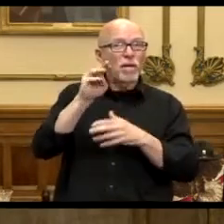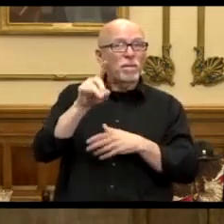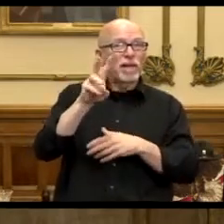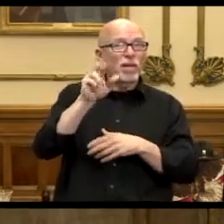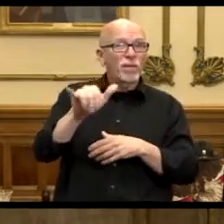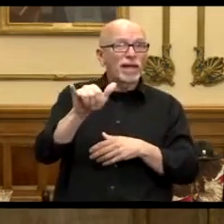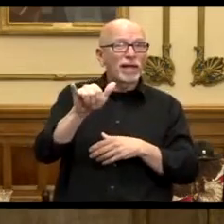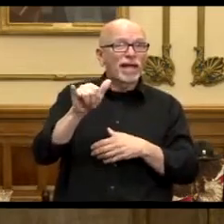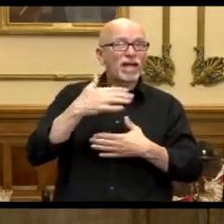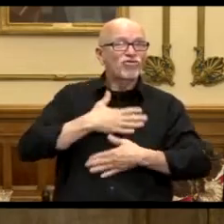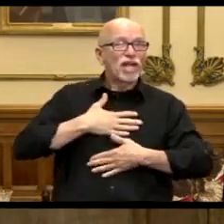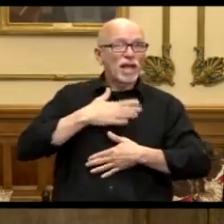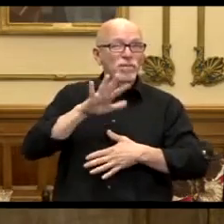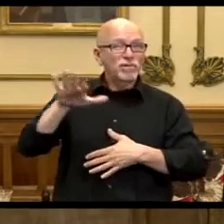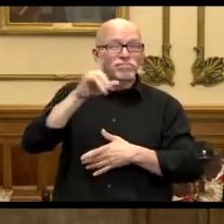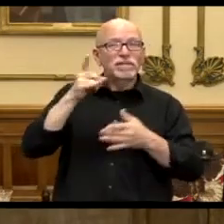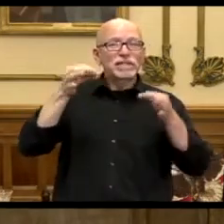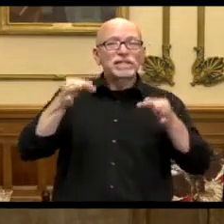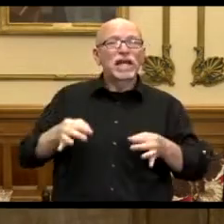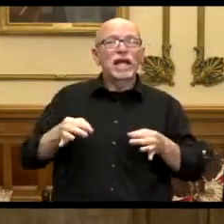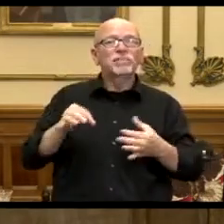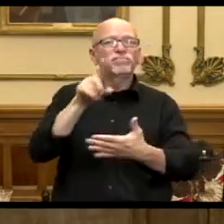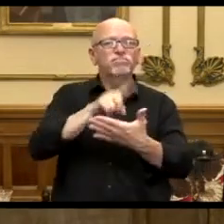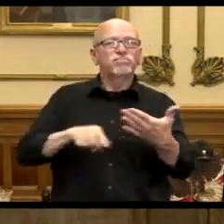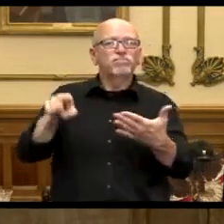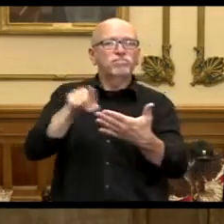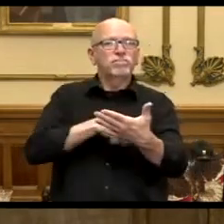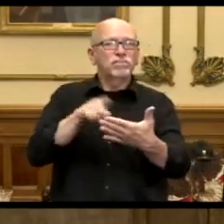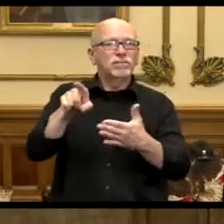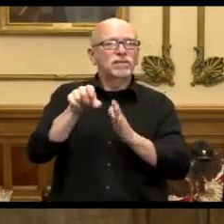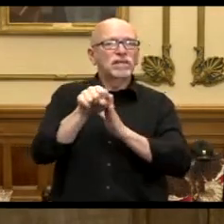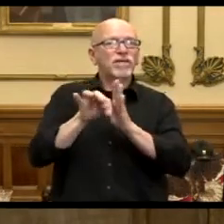entertainment has decided to cancel the fairgrounds Fun Park that has been